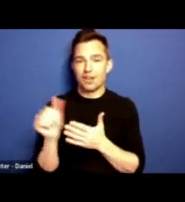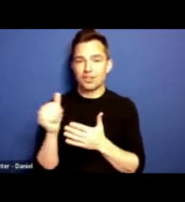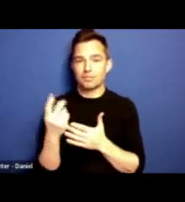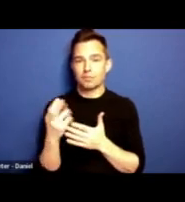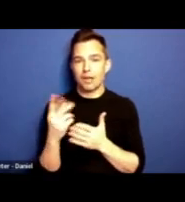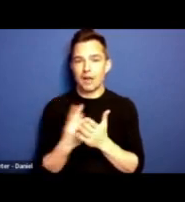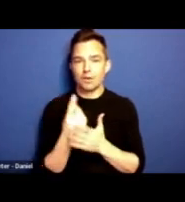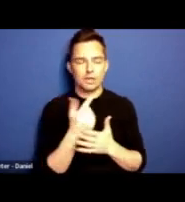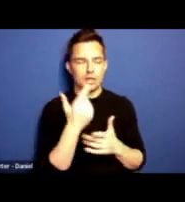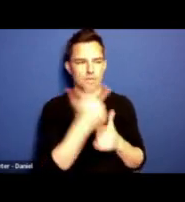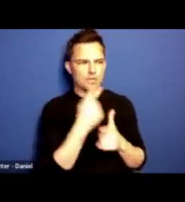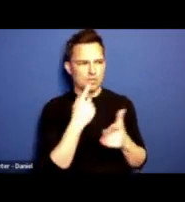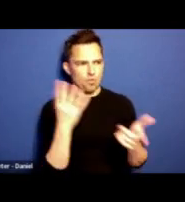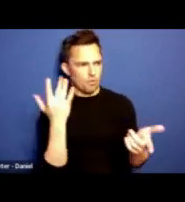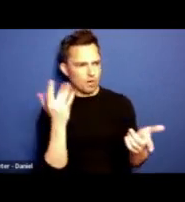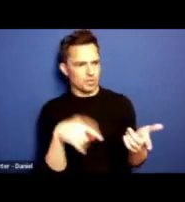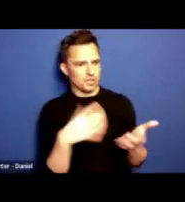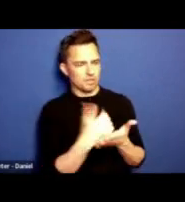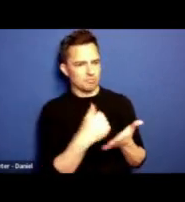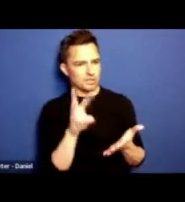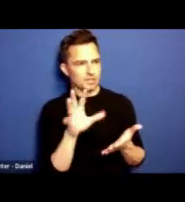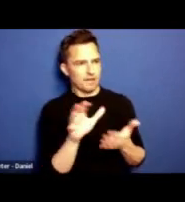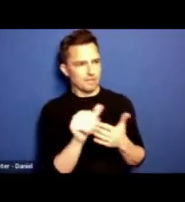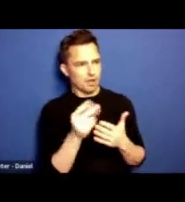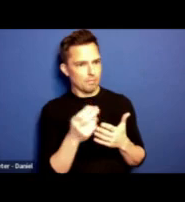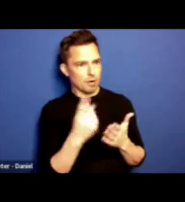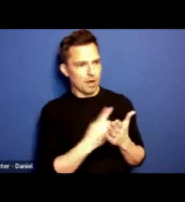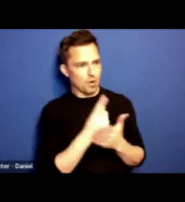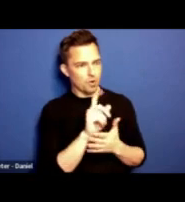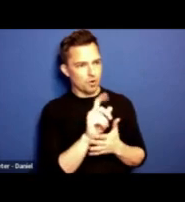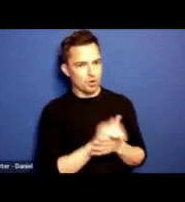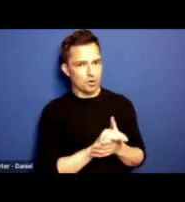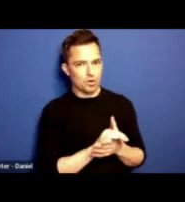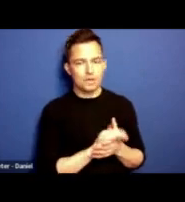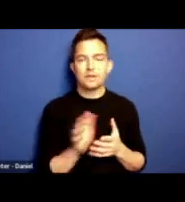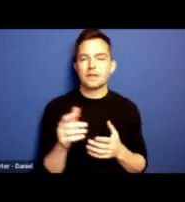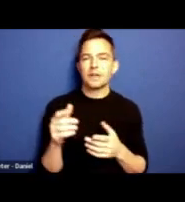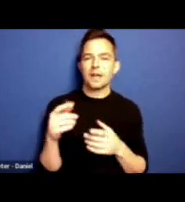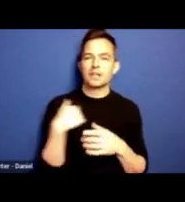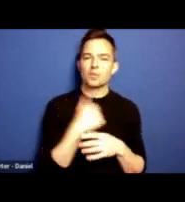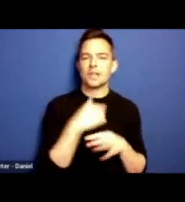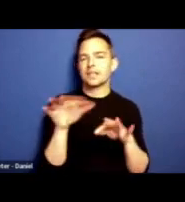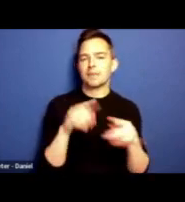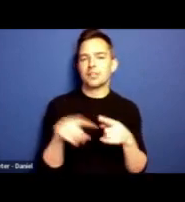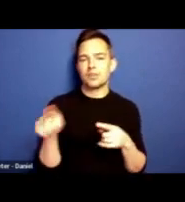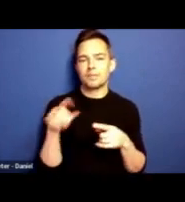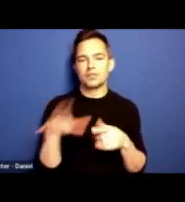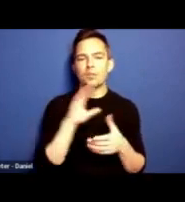like why do you need to make $65 an hour. And we had explained to him and his wife and his wife